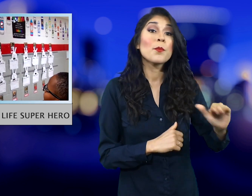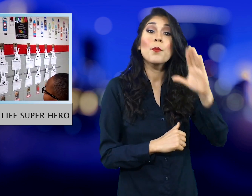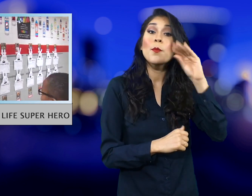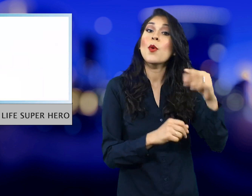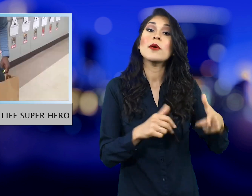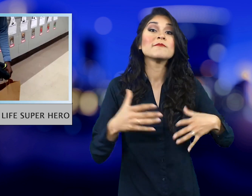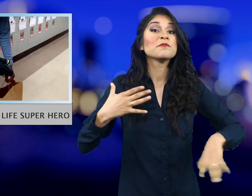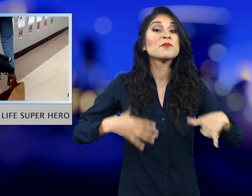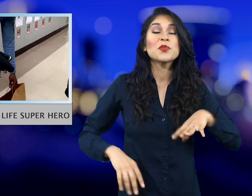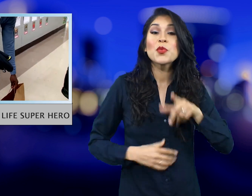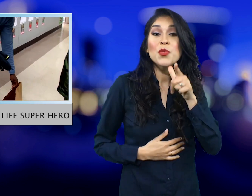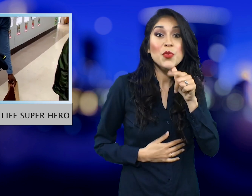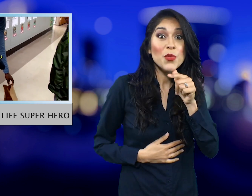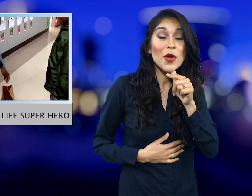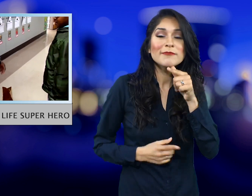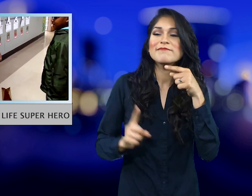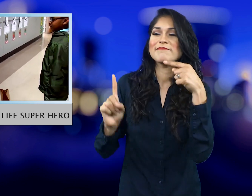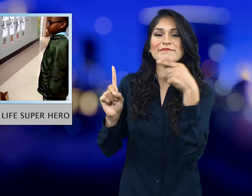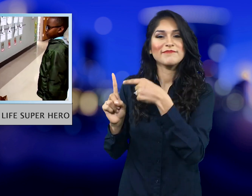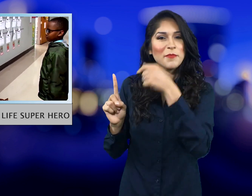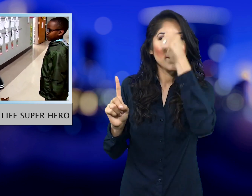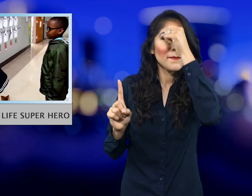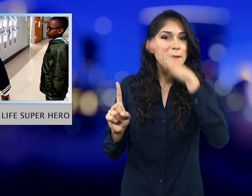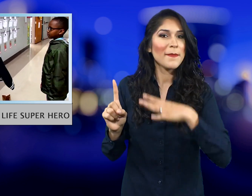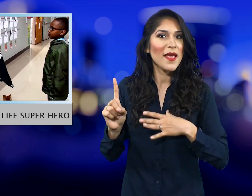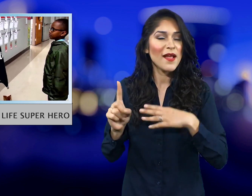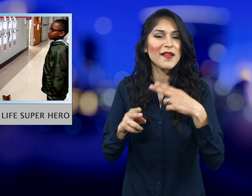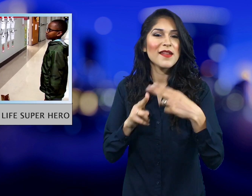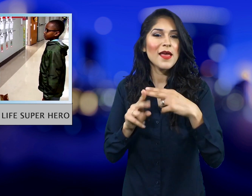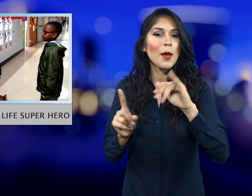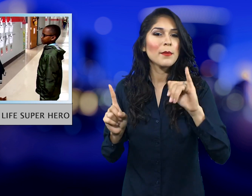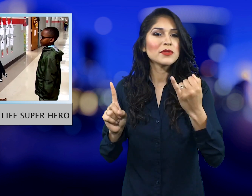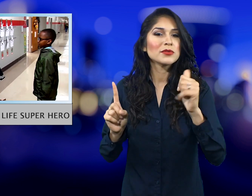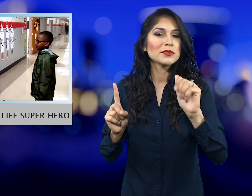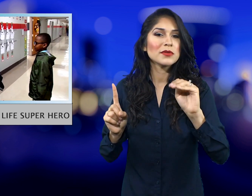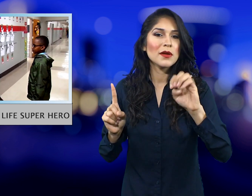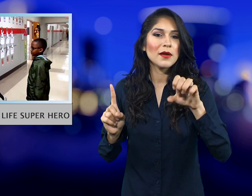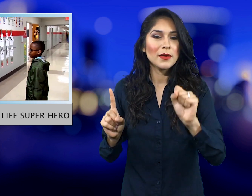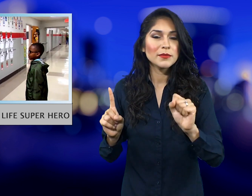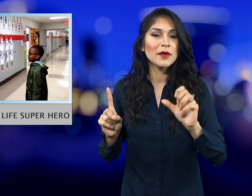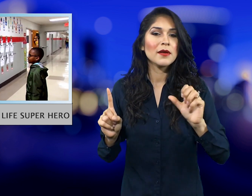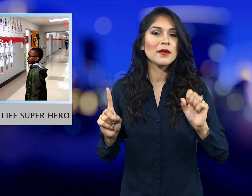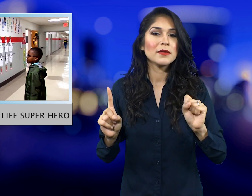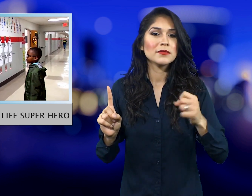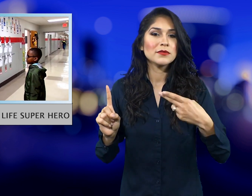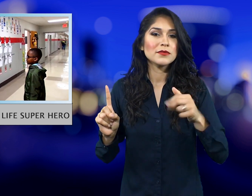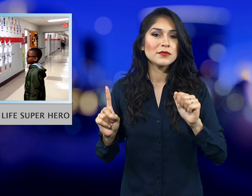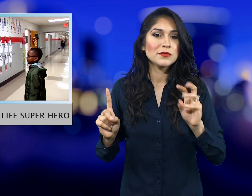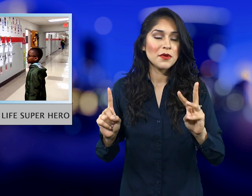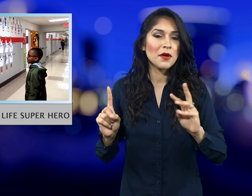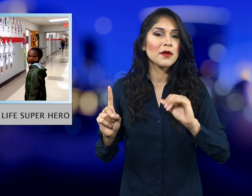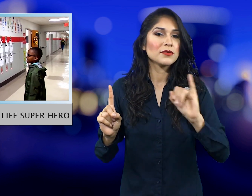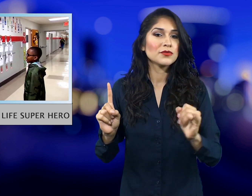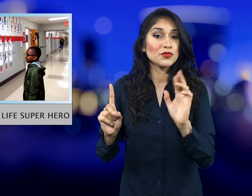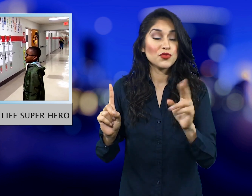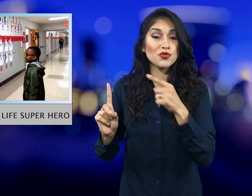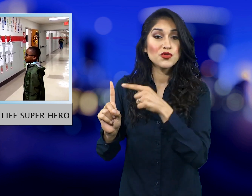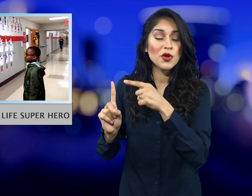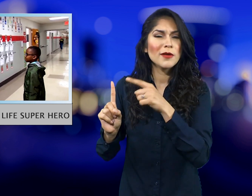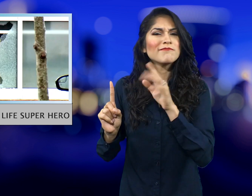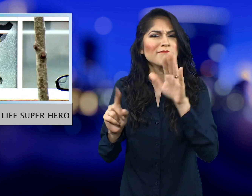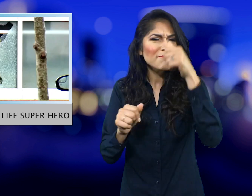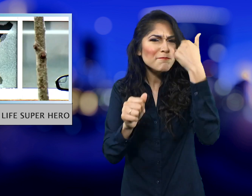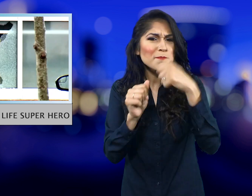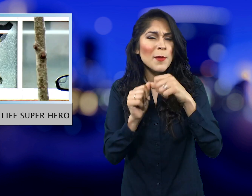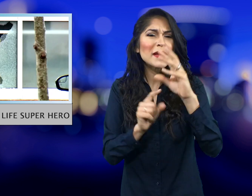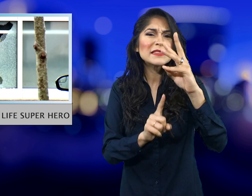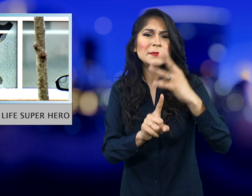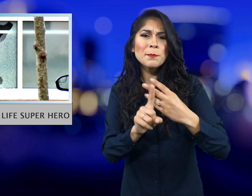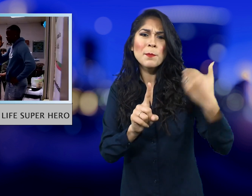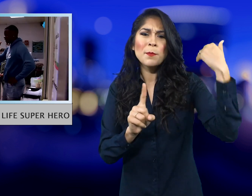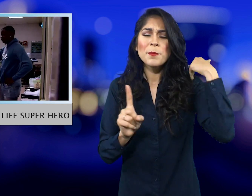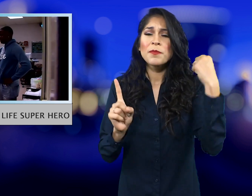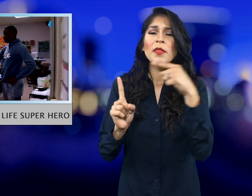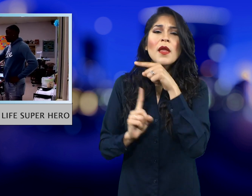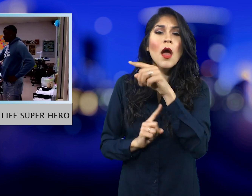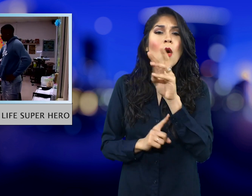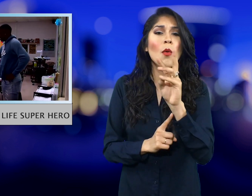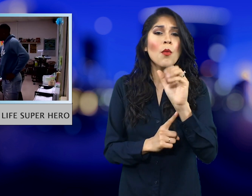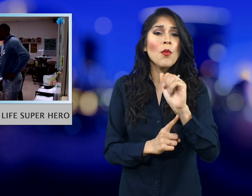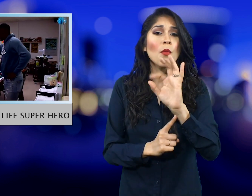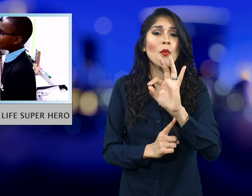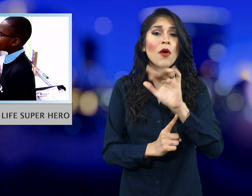Thomas was dressed up as James Shaw, Junior, the man who, six months ago, tackled the shooter